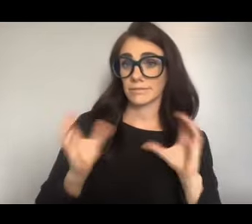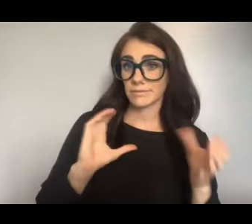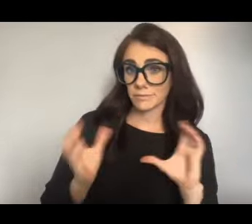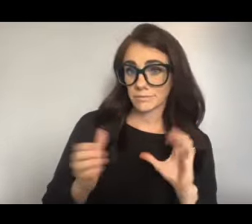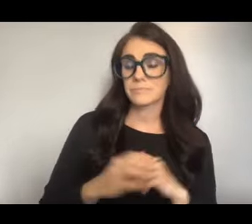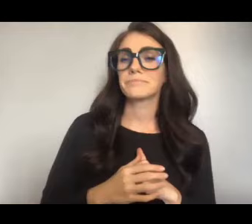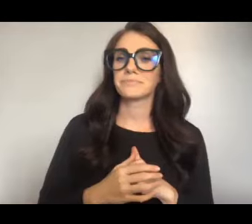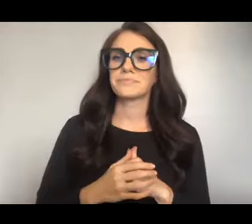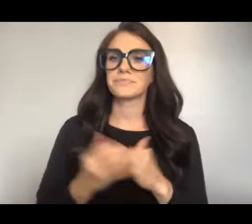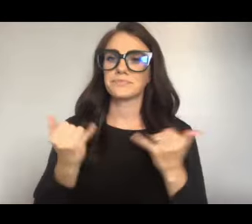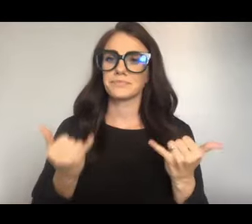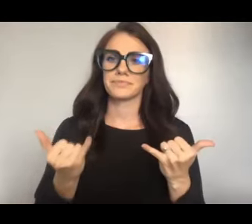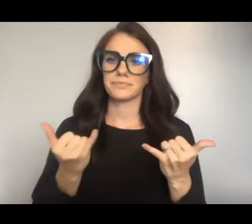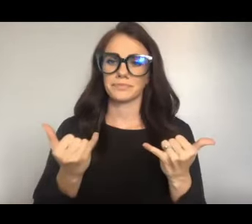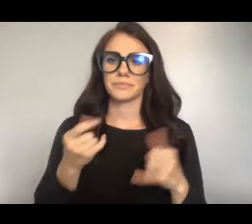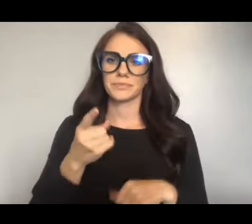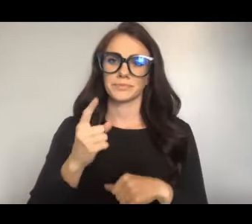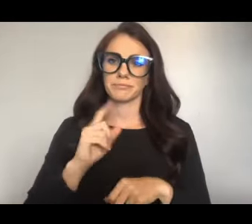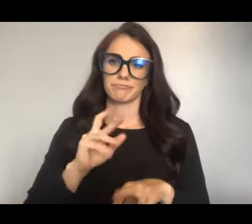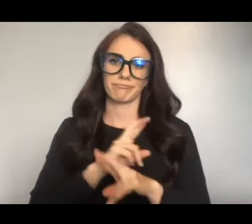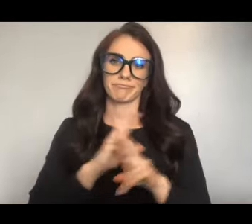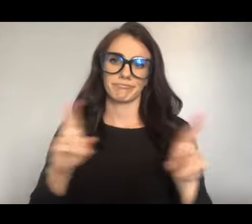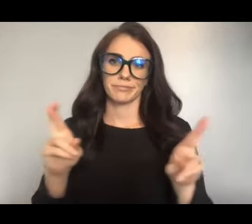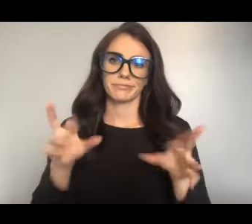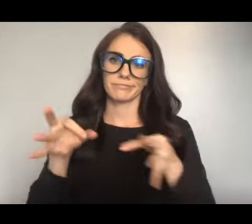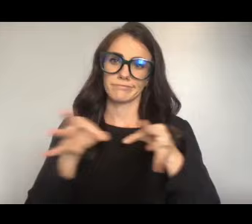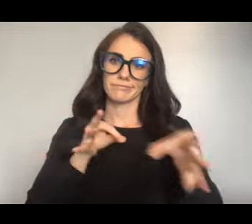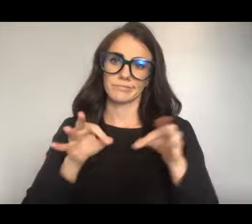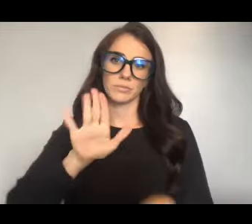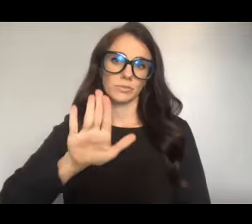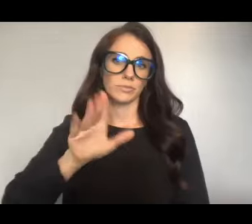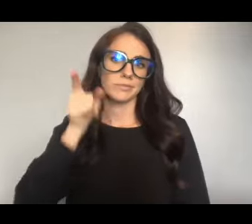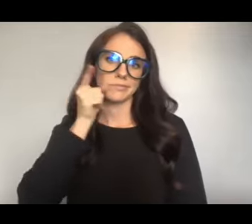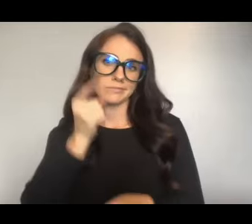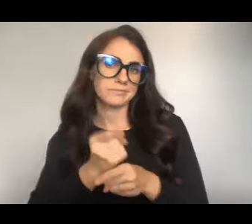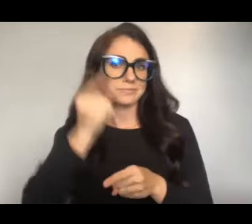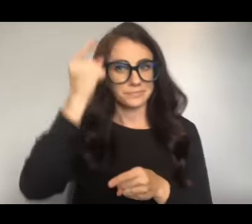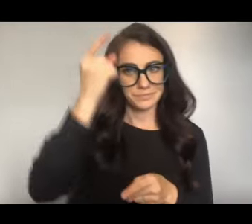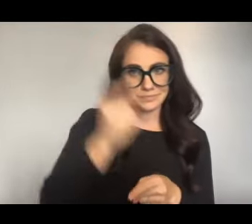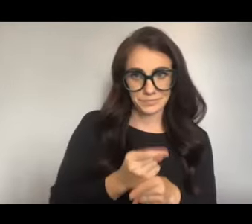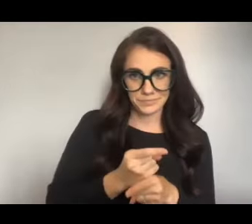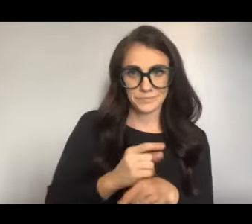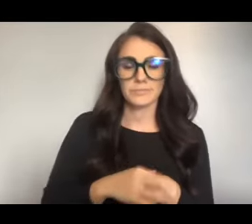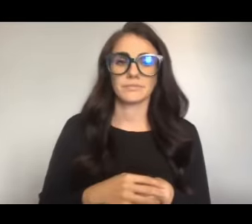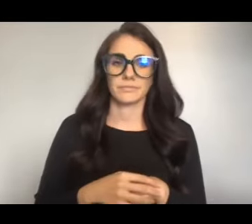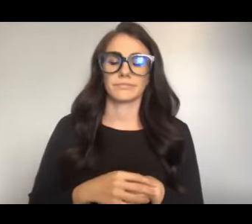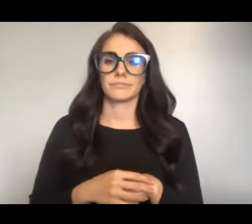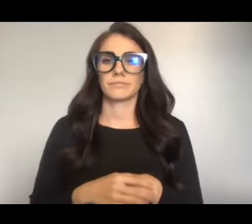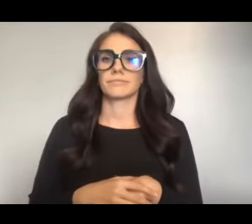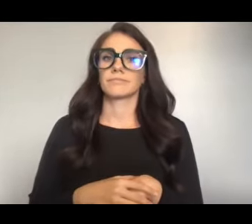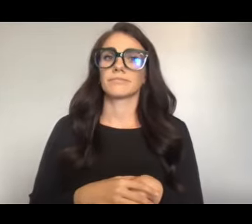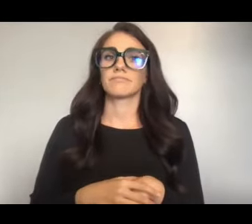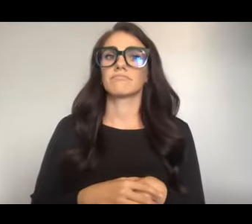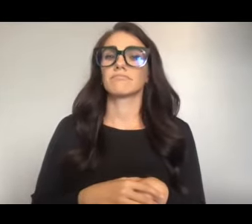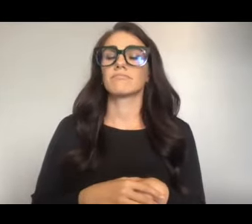and contrastive comparative structure. So now you're ready to describe your